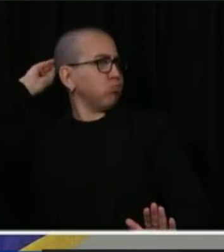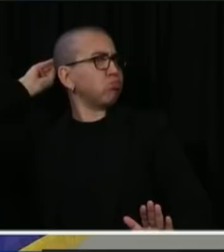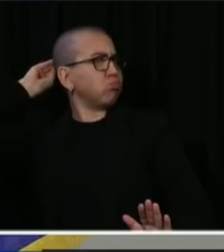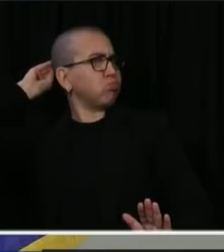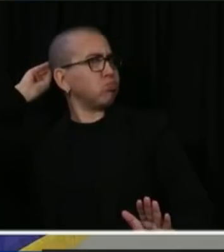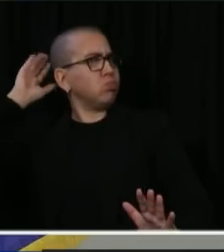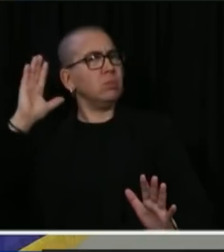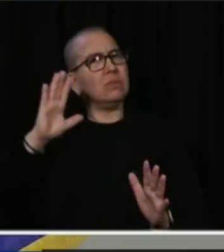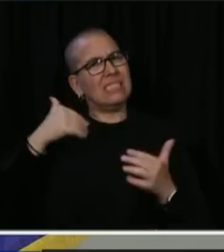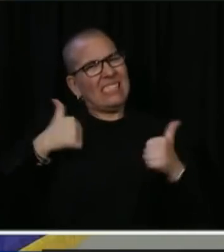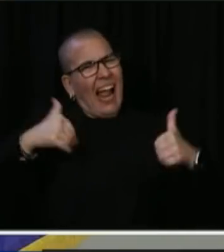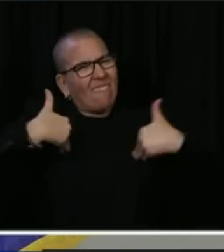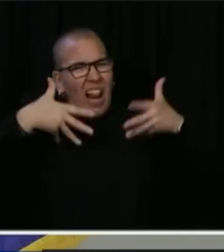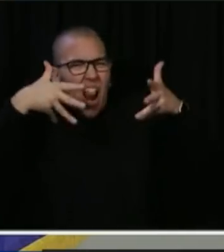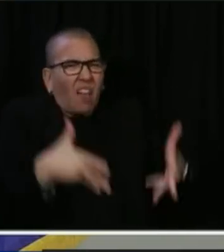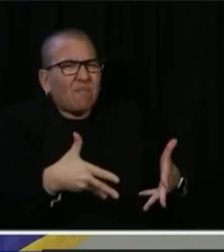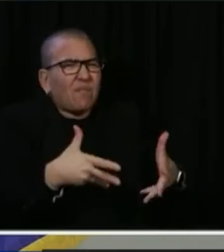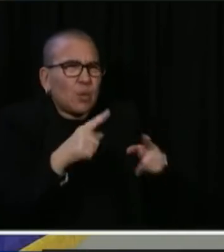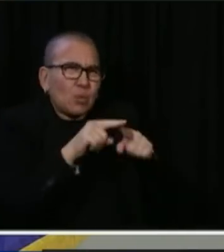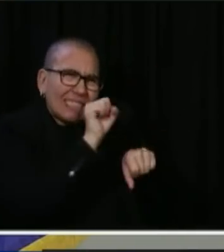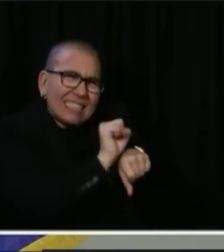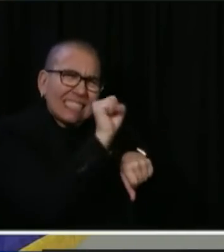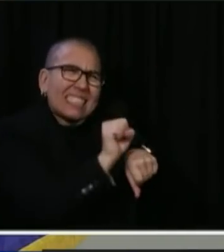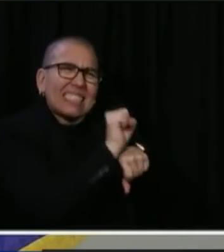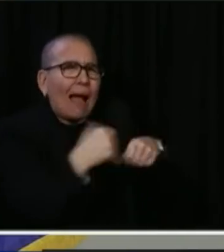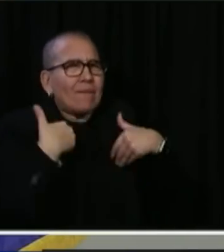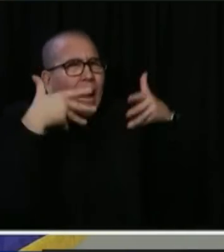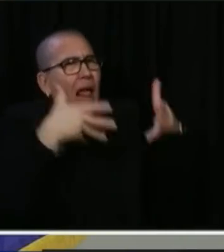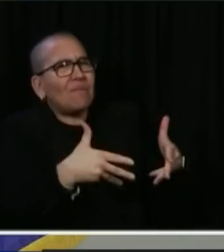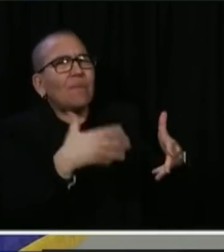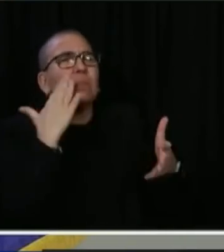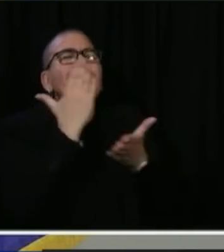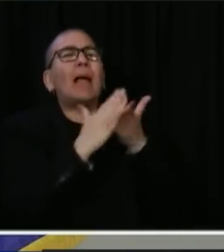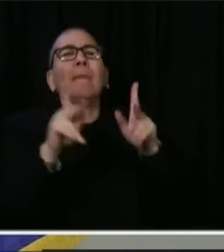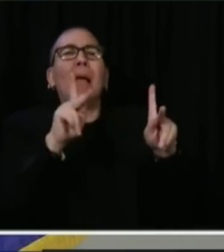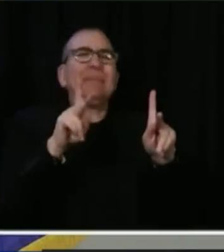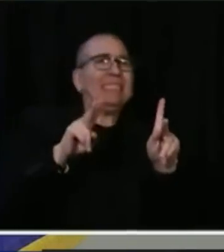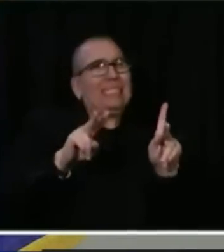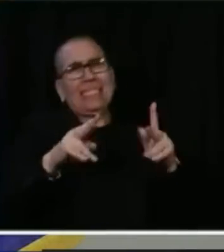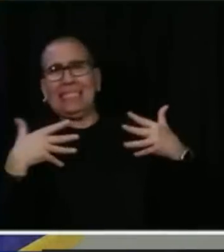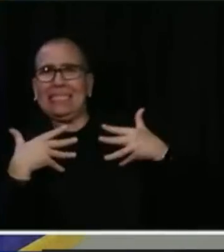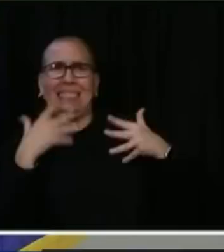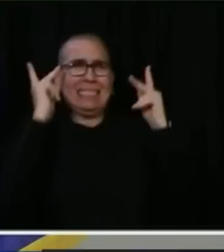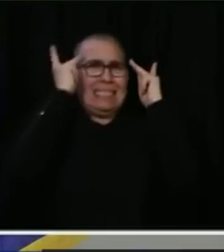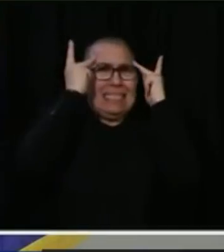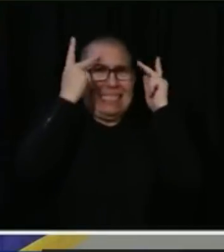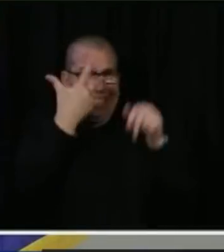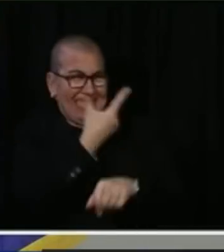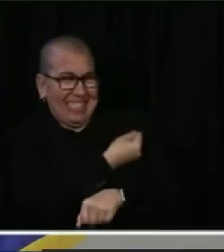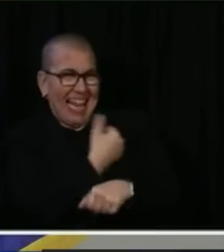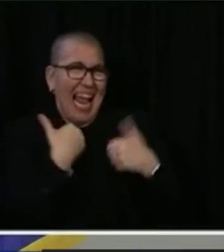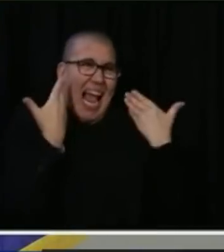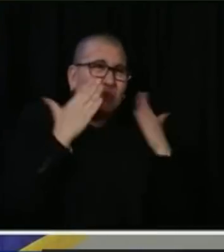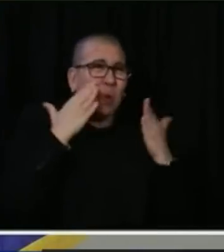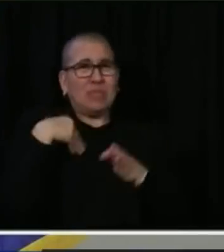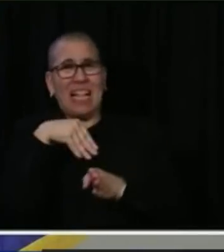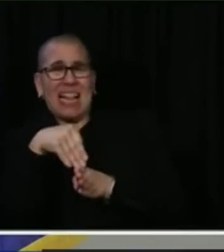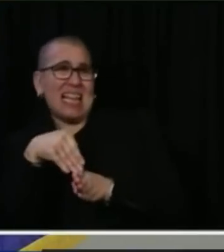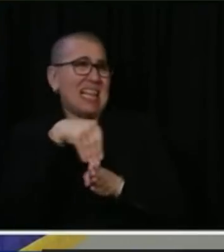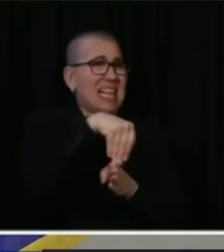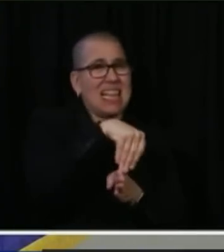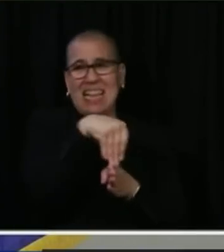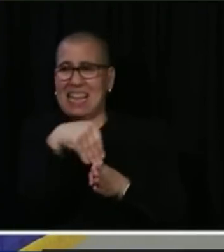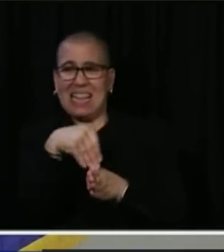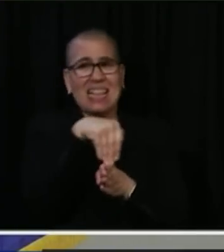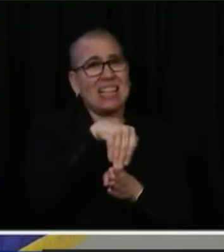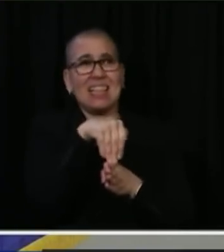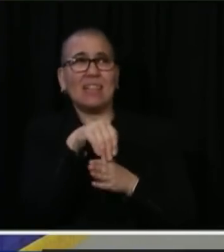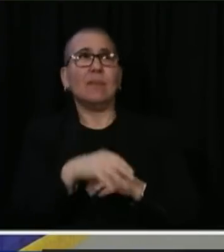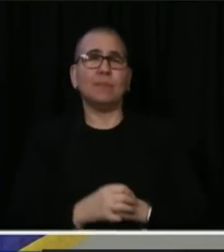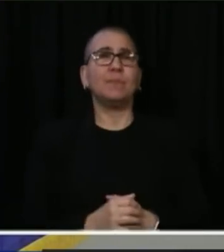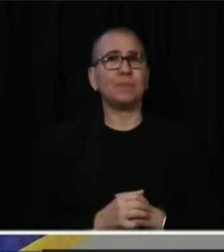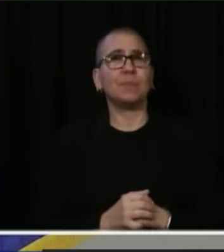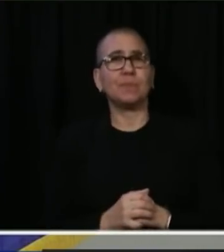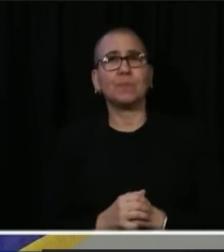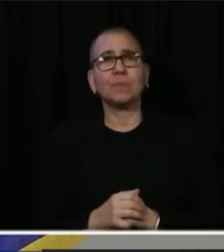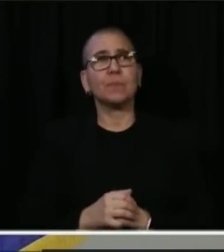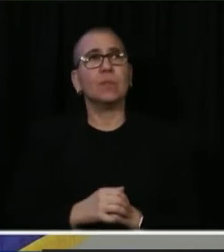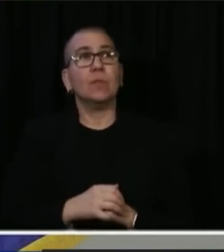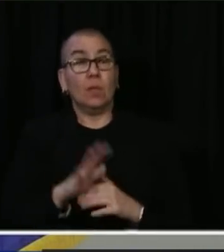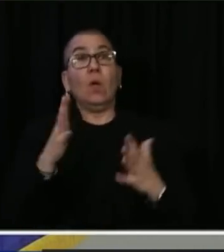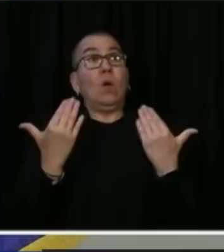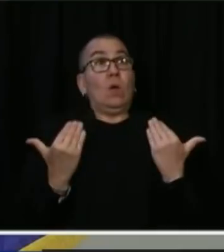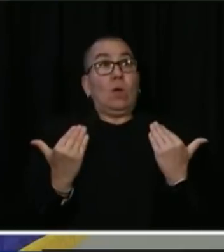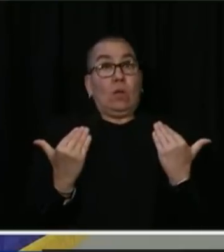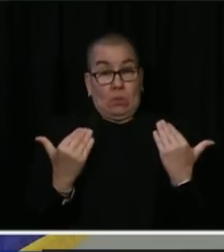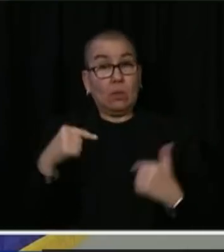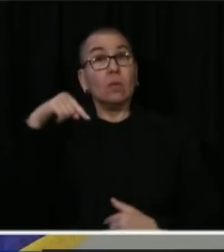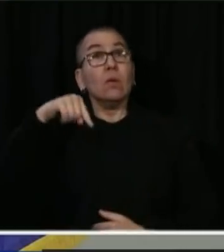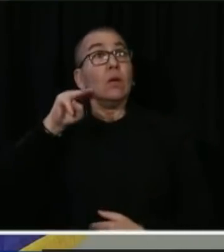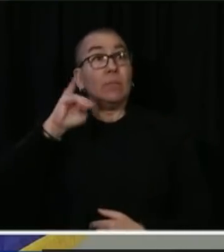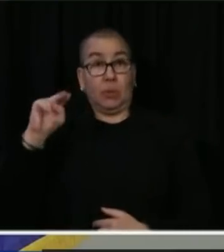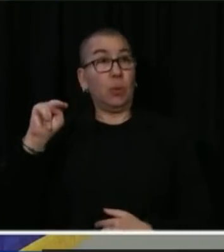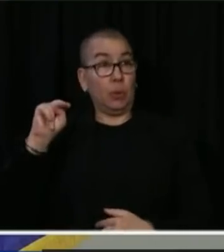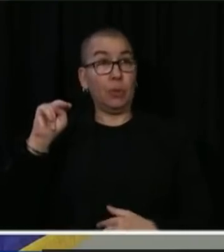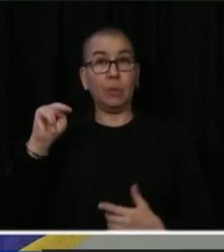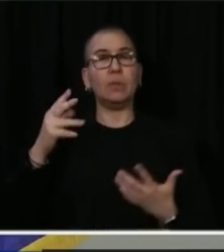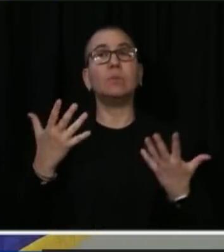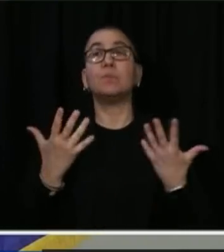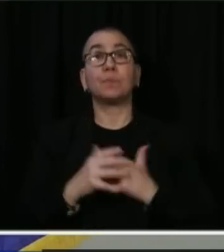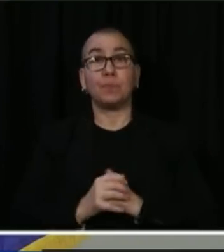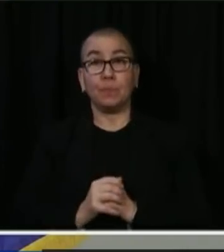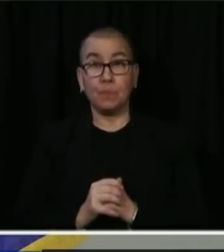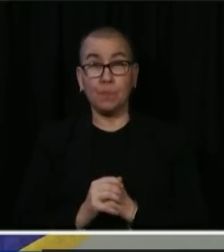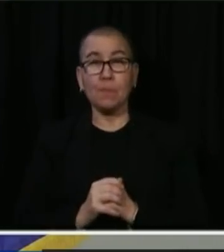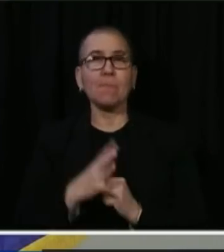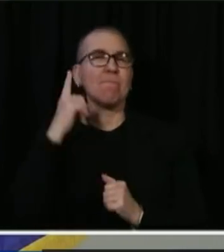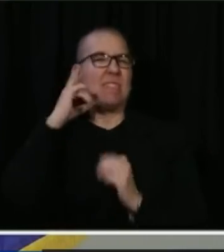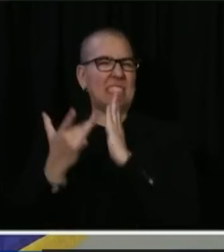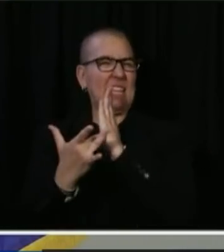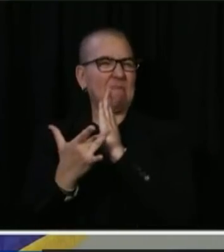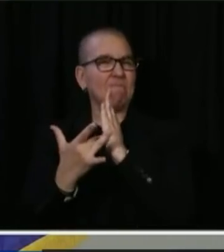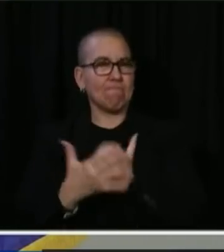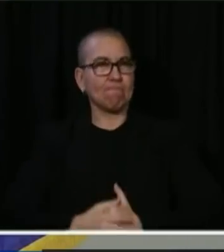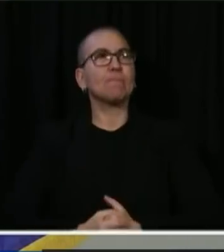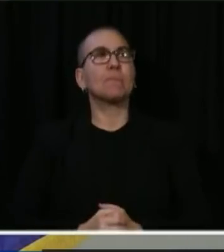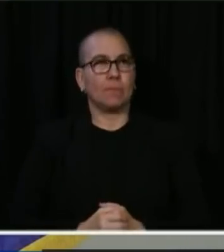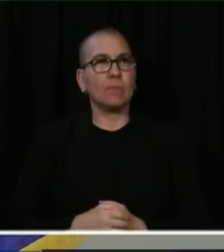THEY ARE READILY AVAILABLE.